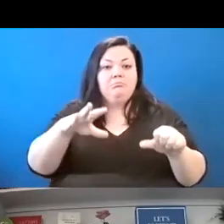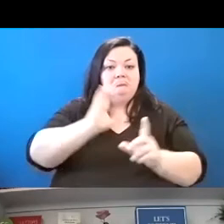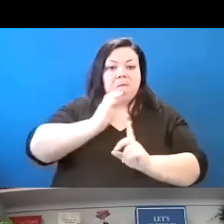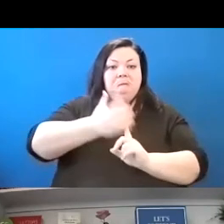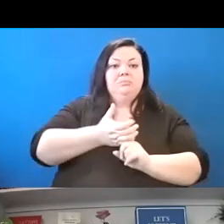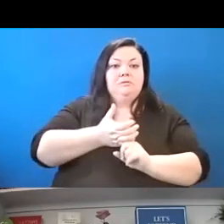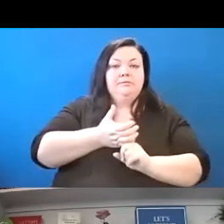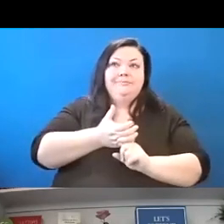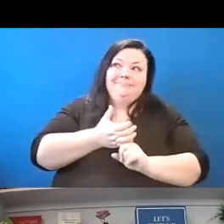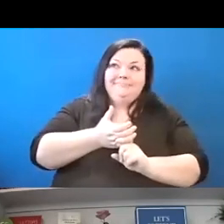that's some insane fanfiction there